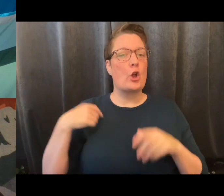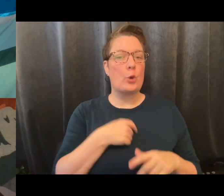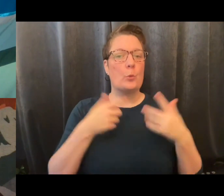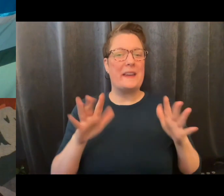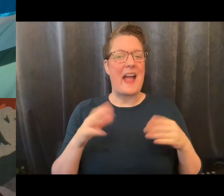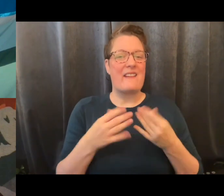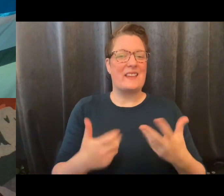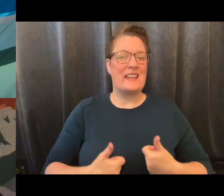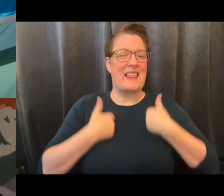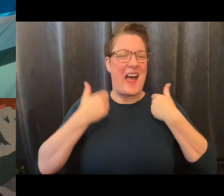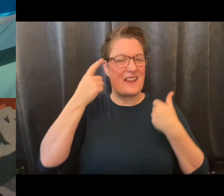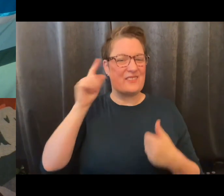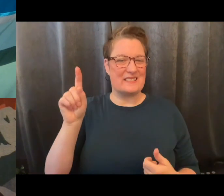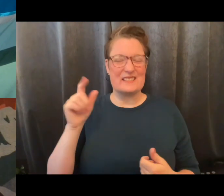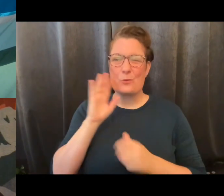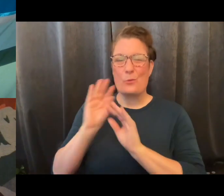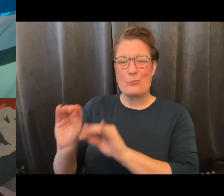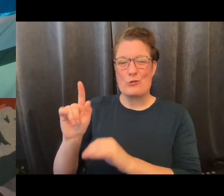link in the show notes to that as well.